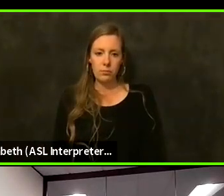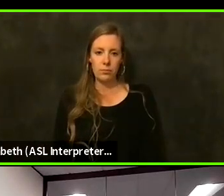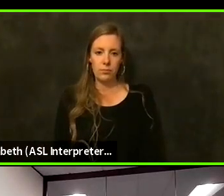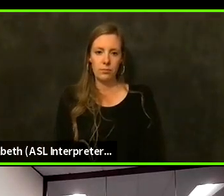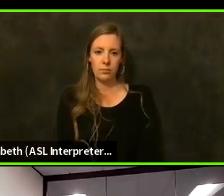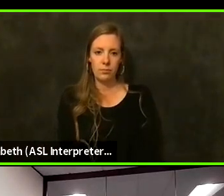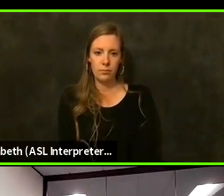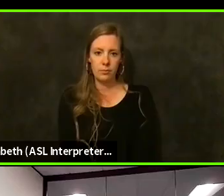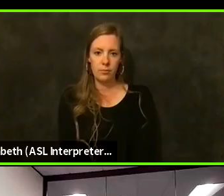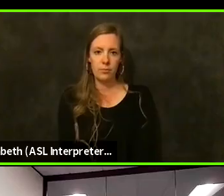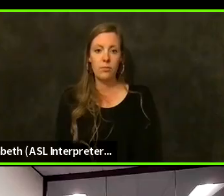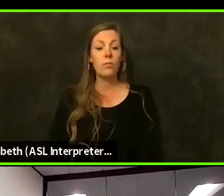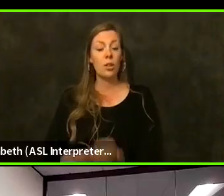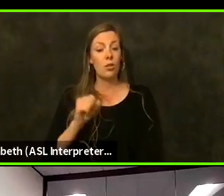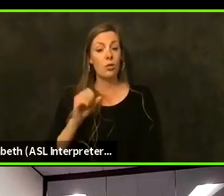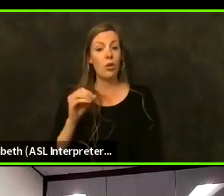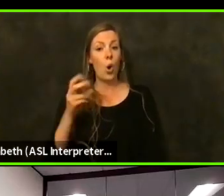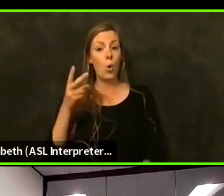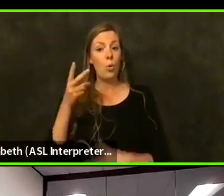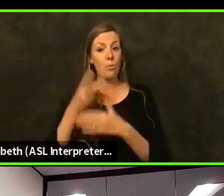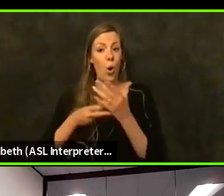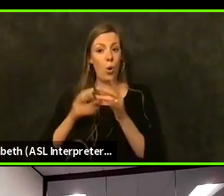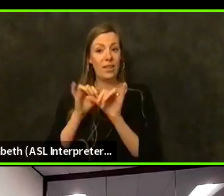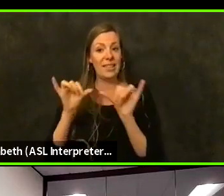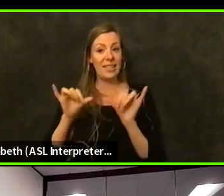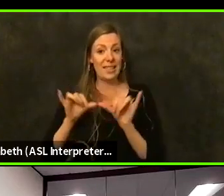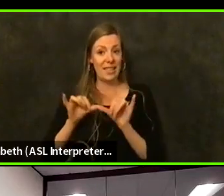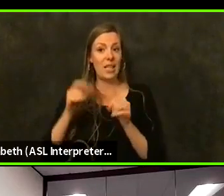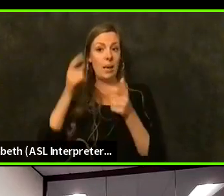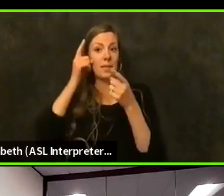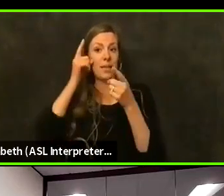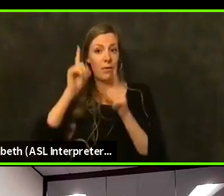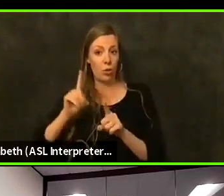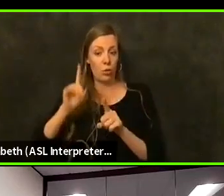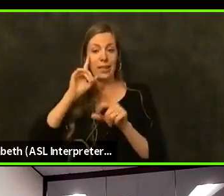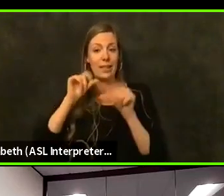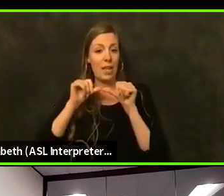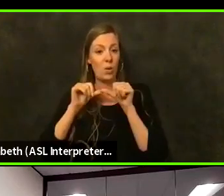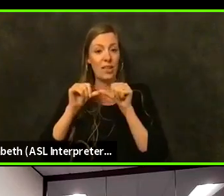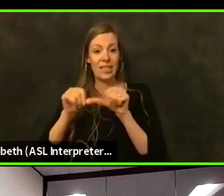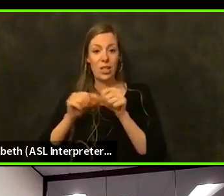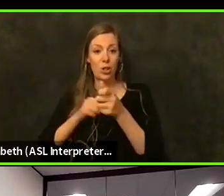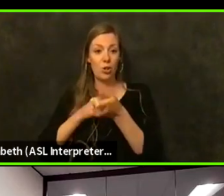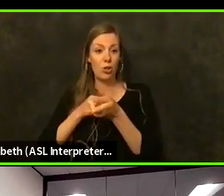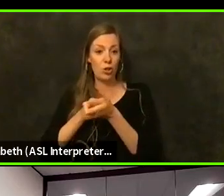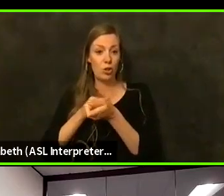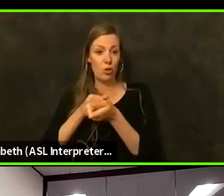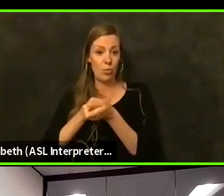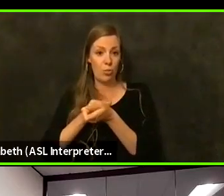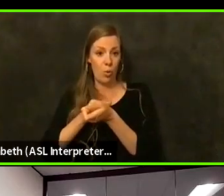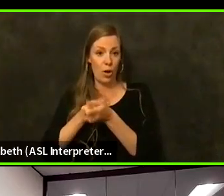BlueShield have both said that they will they will be continuing to support, for example, the proposed system that's in